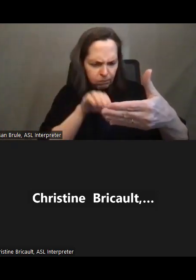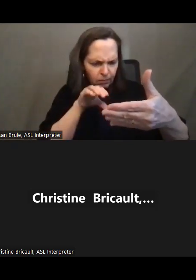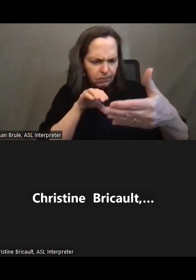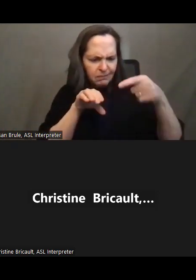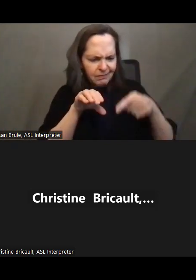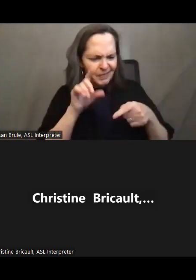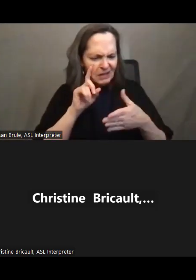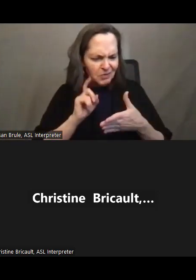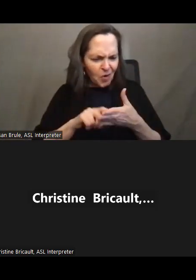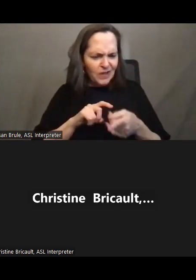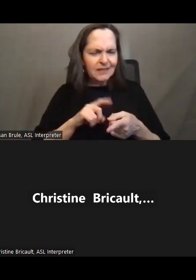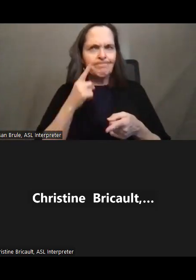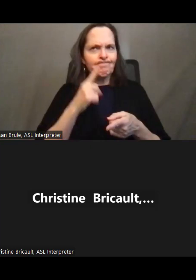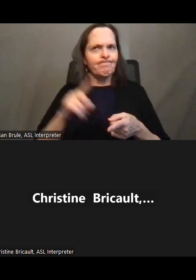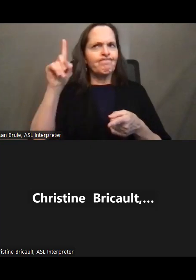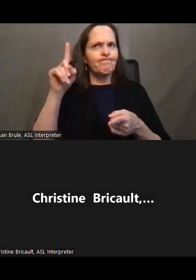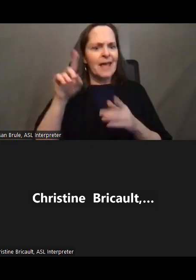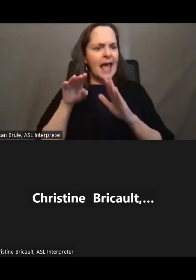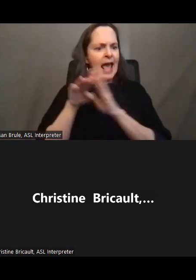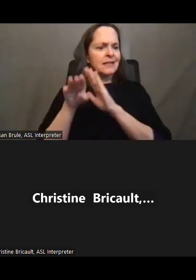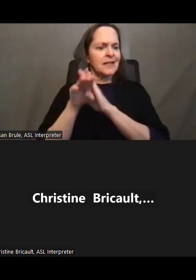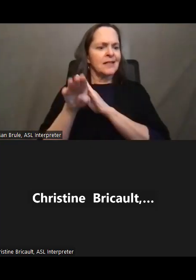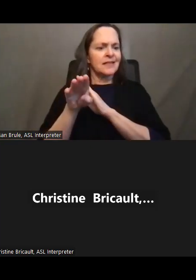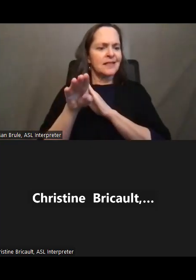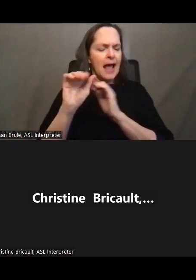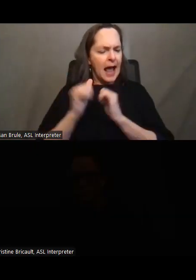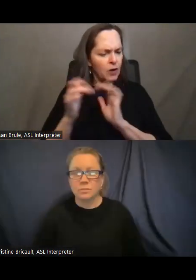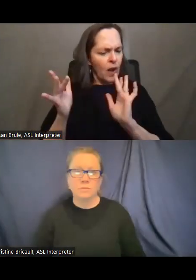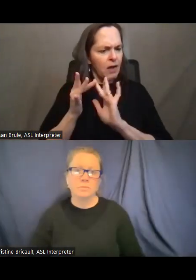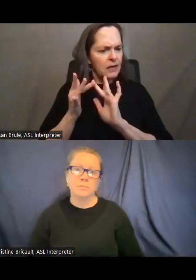Next question is: Is there funding available for website